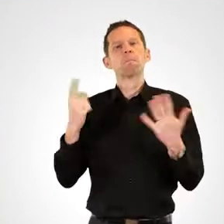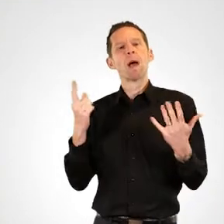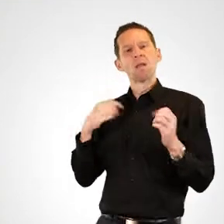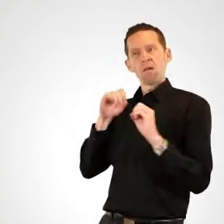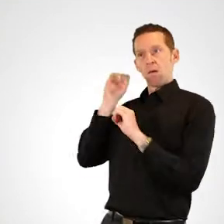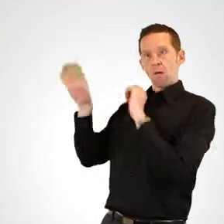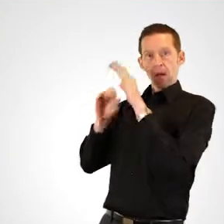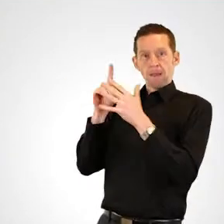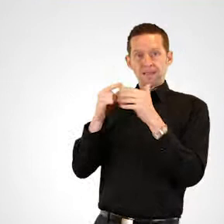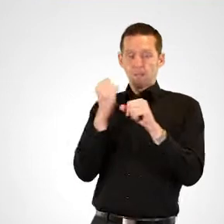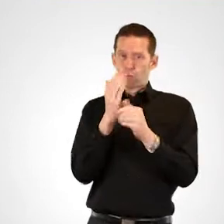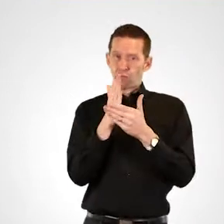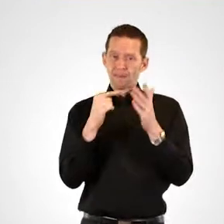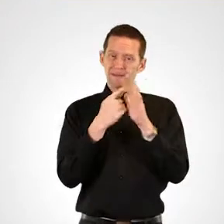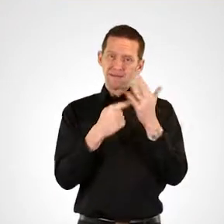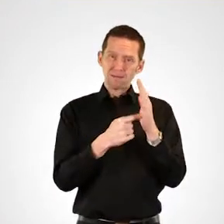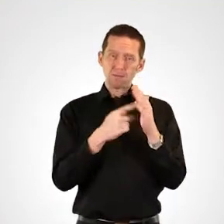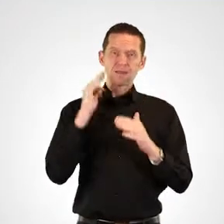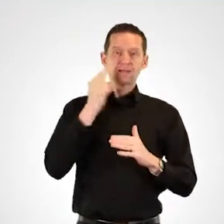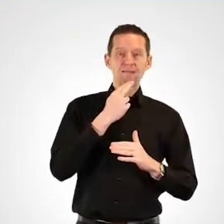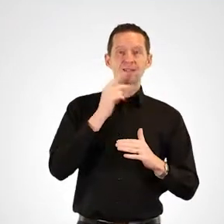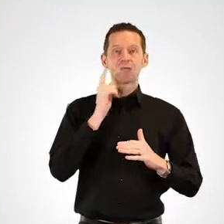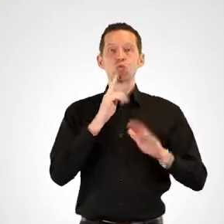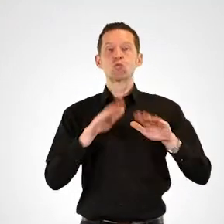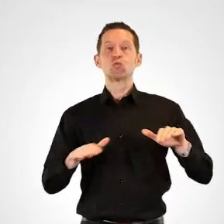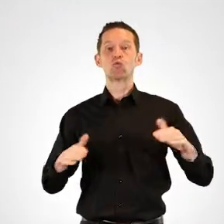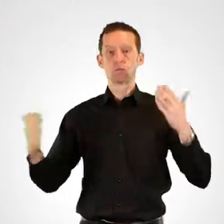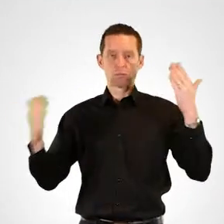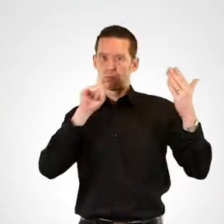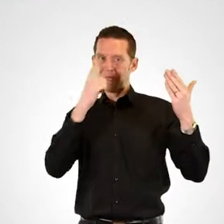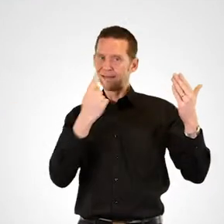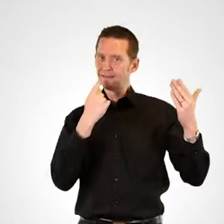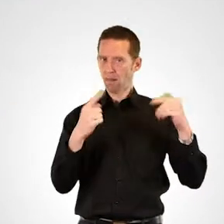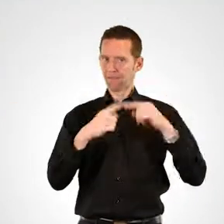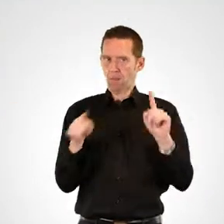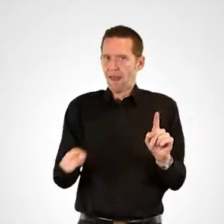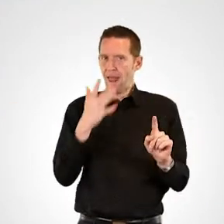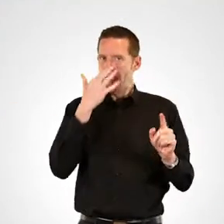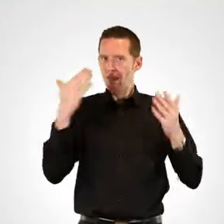is that really the texts between the hearing and deaf children at this stage are indistinguishable,